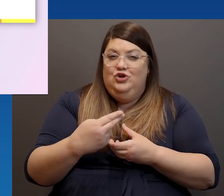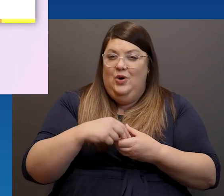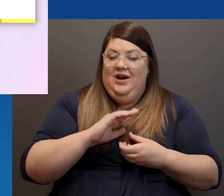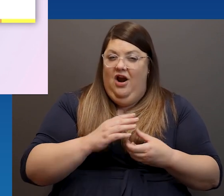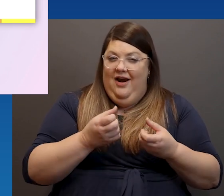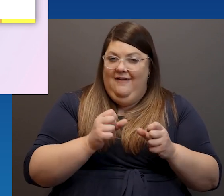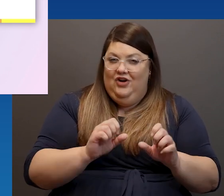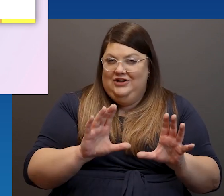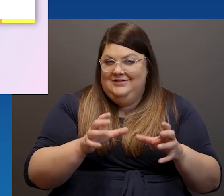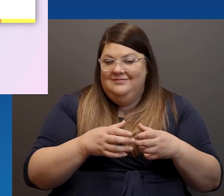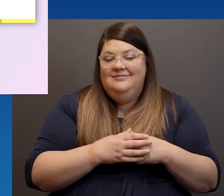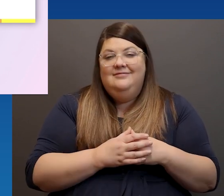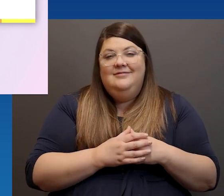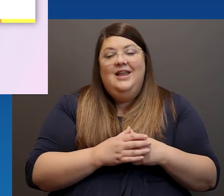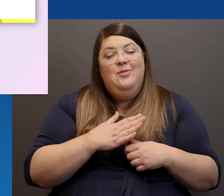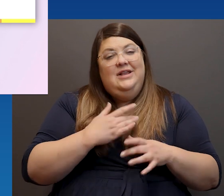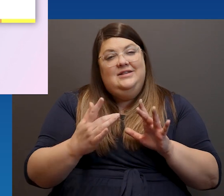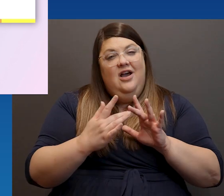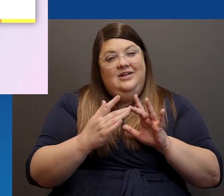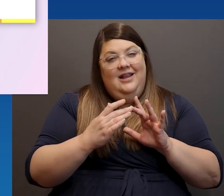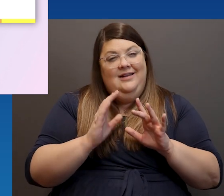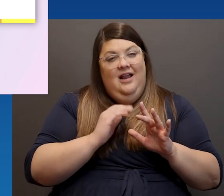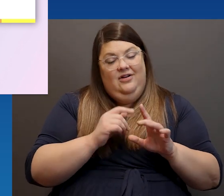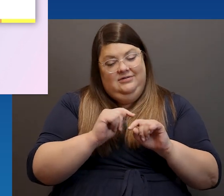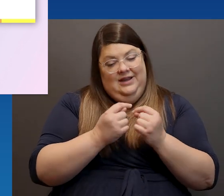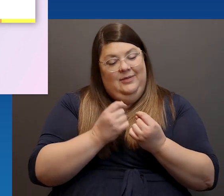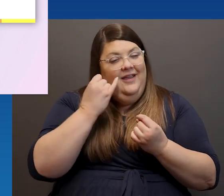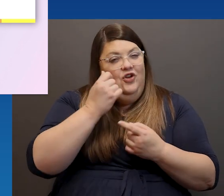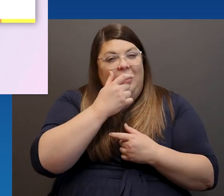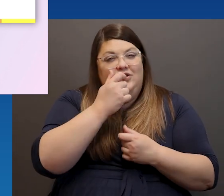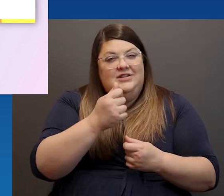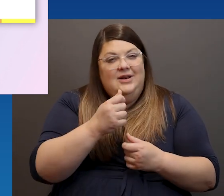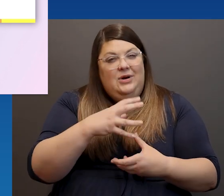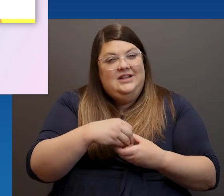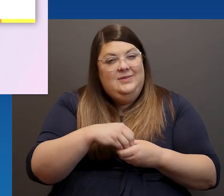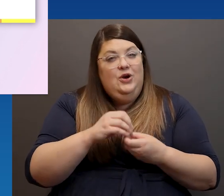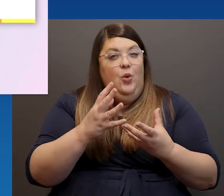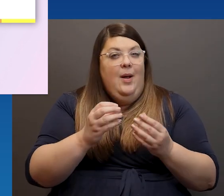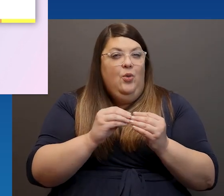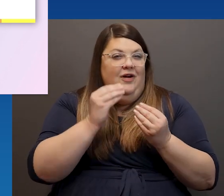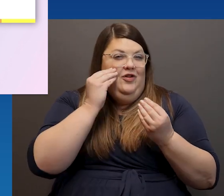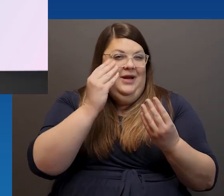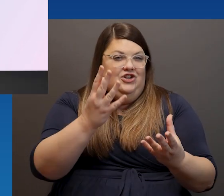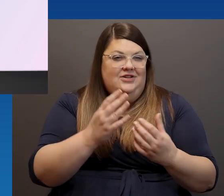Please contact the CSPD team if you are interested in participating or would like more information.